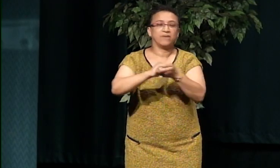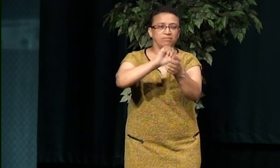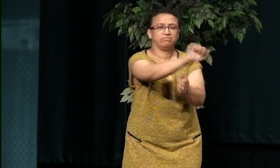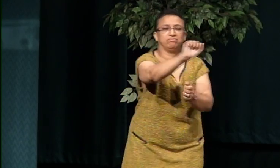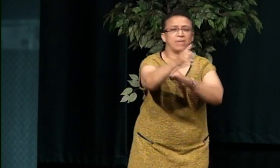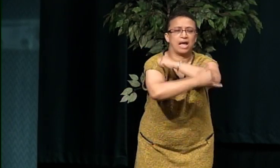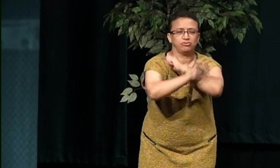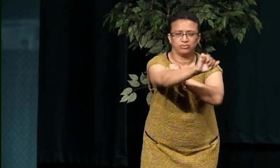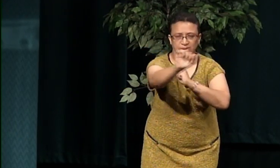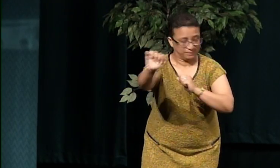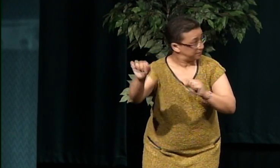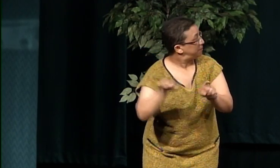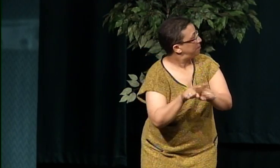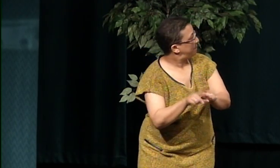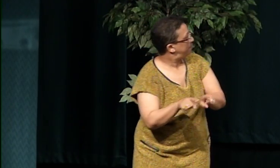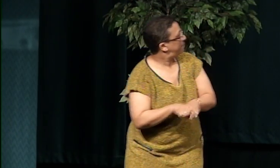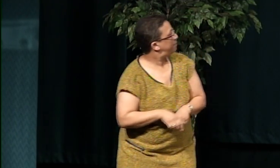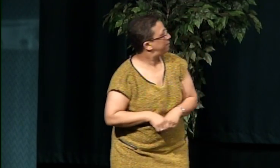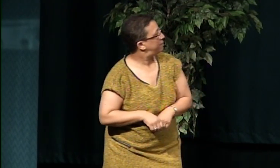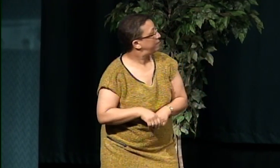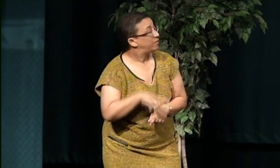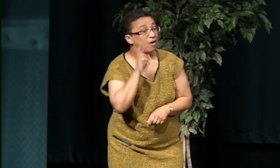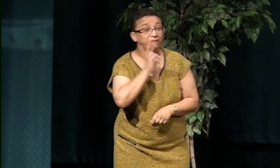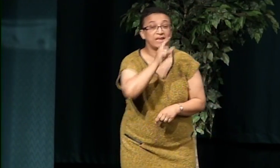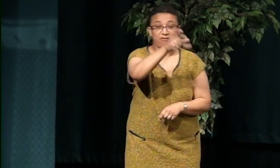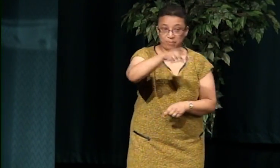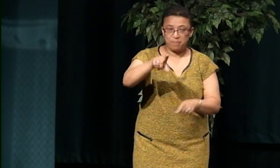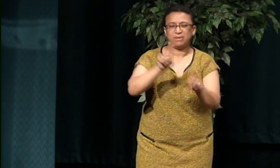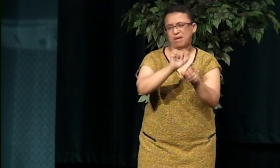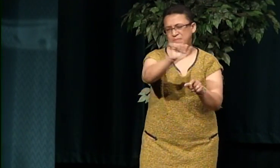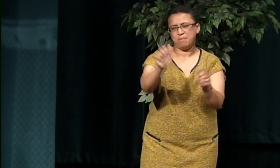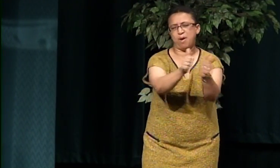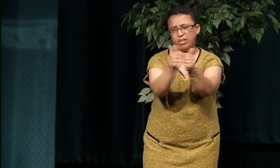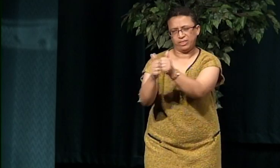with the United Nations and its agencies. The National Organization of Deaf People